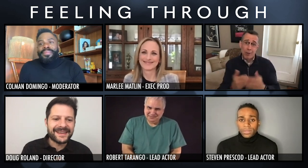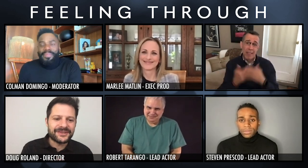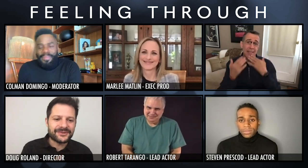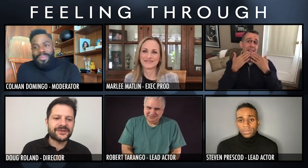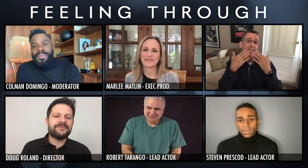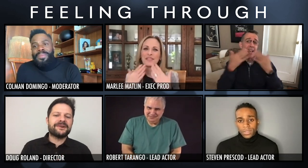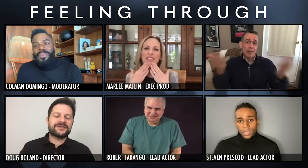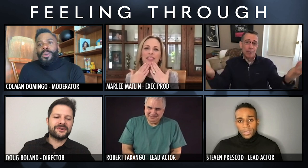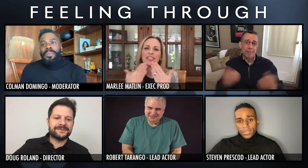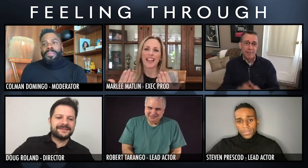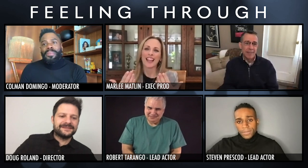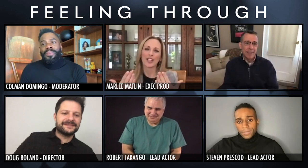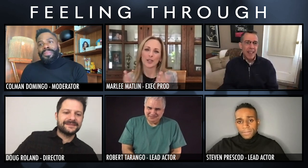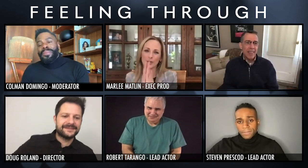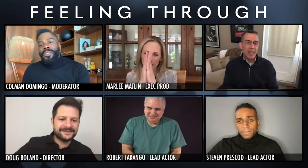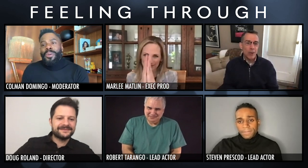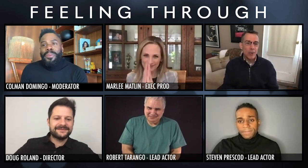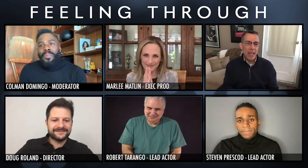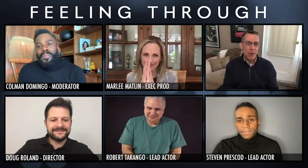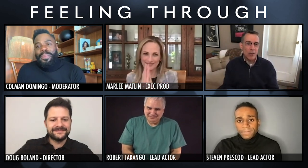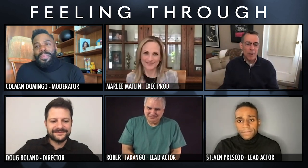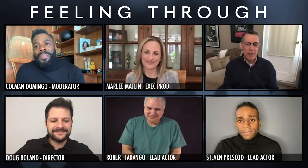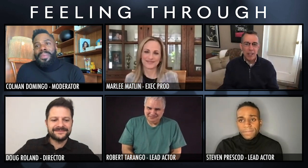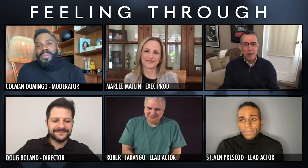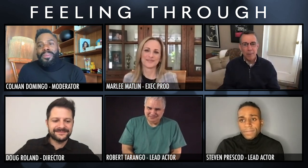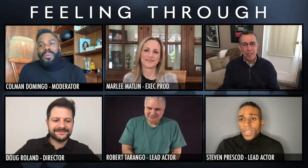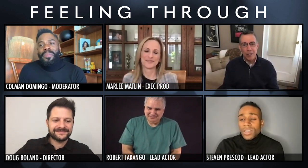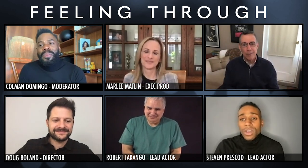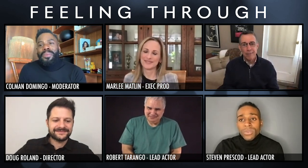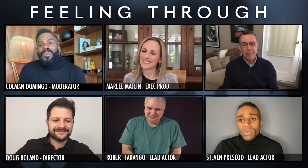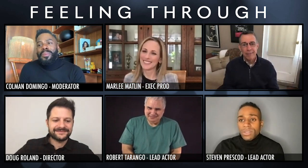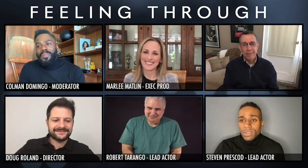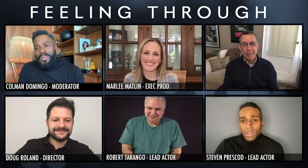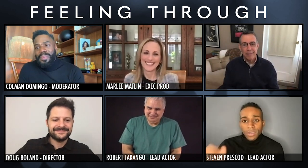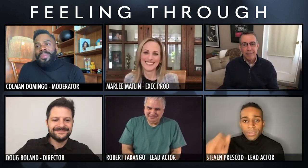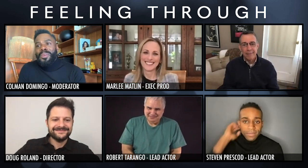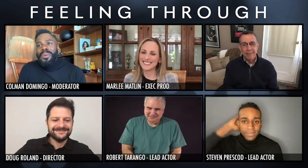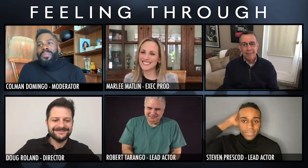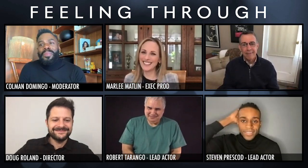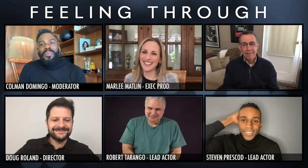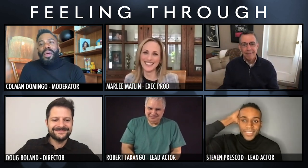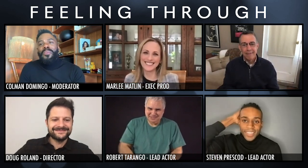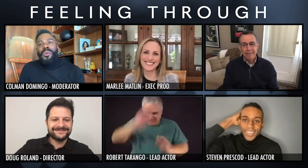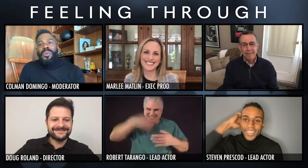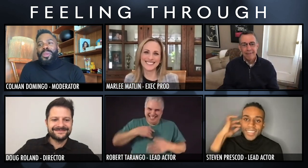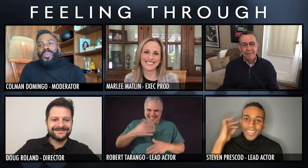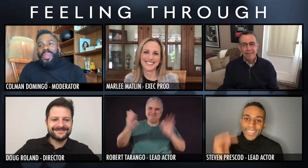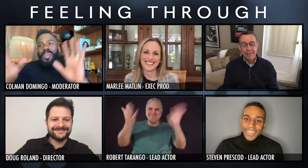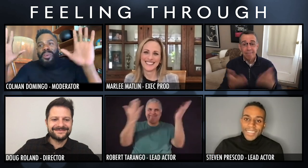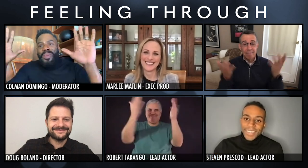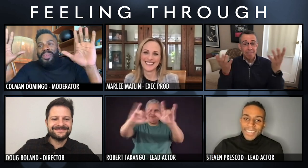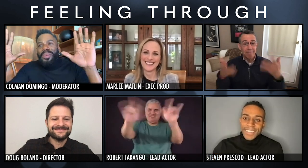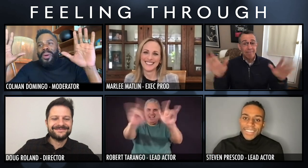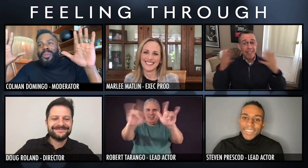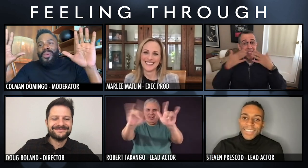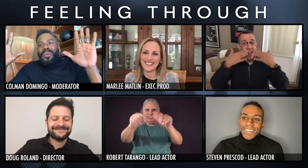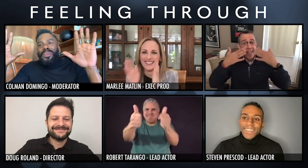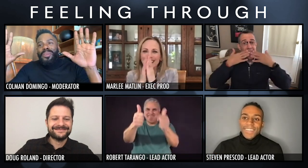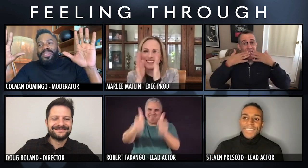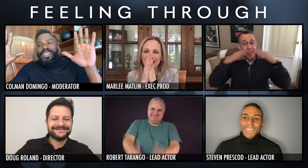Doug: Thank you so much! Marlee: Thank you Colman, thank you very much. Colman: Without further ado. Thank you. Go on with your afternoons.